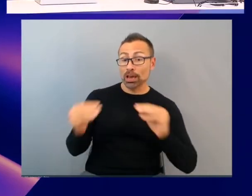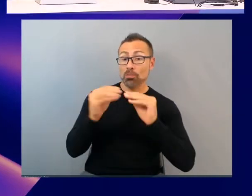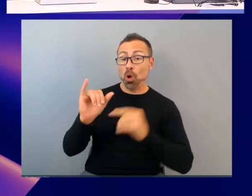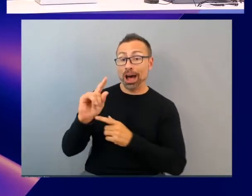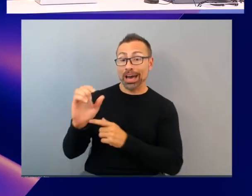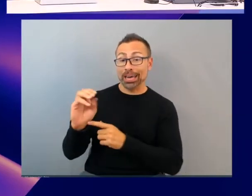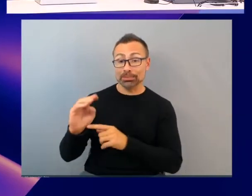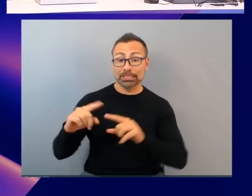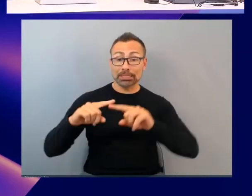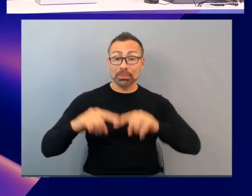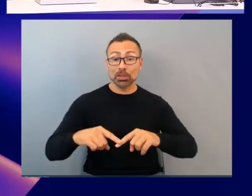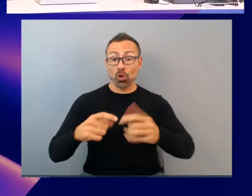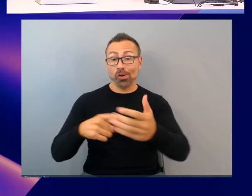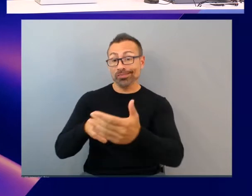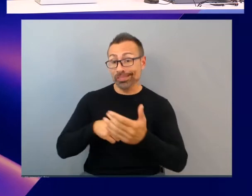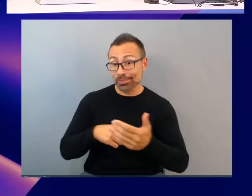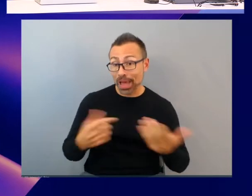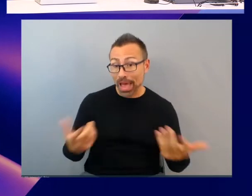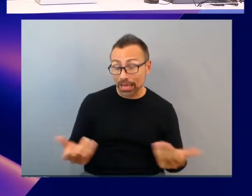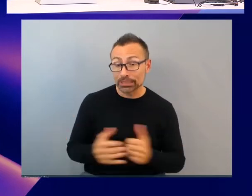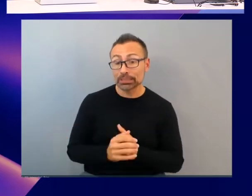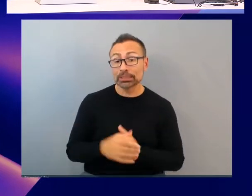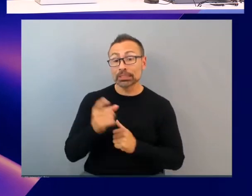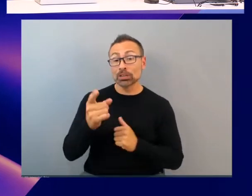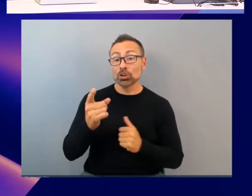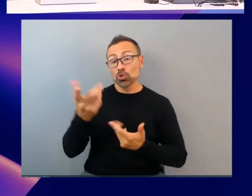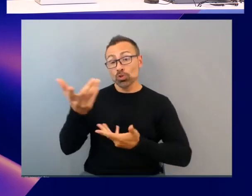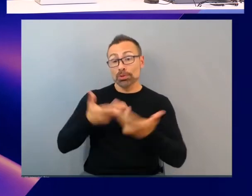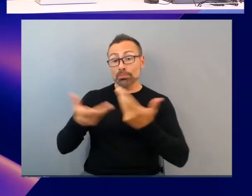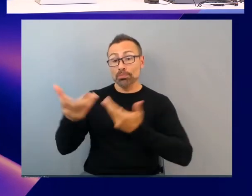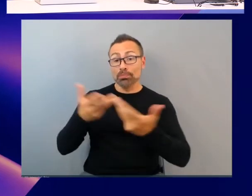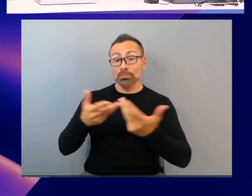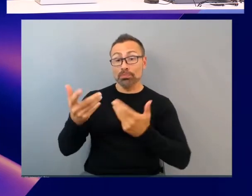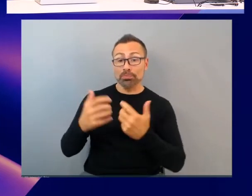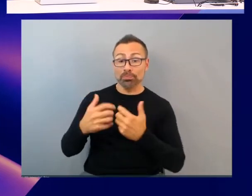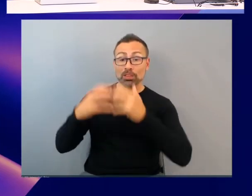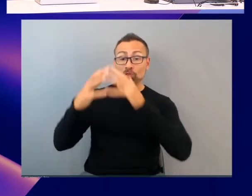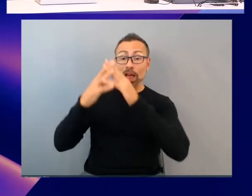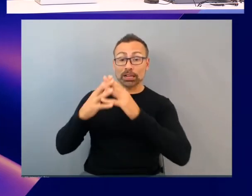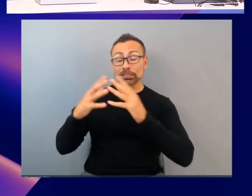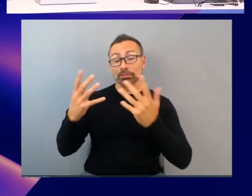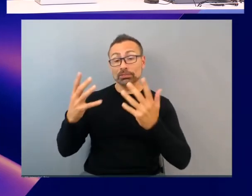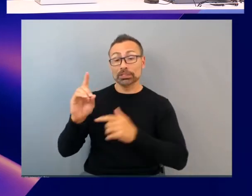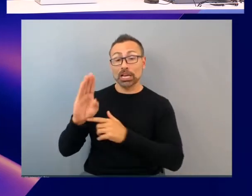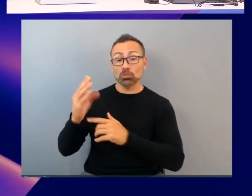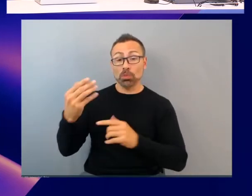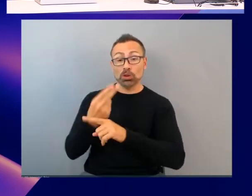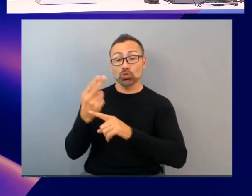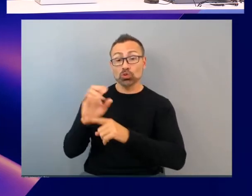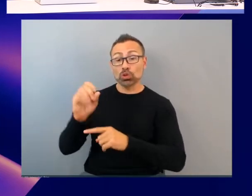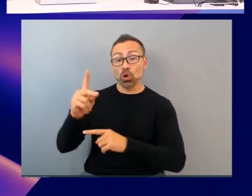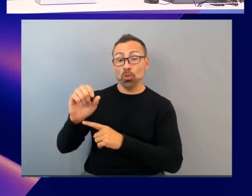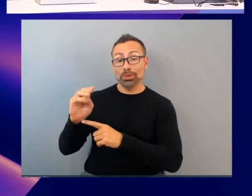The idea, and how you can build the interactive dashboard? By using Amazon OpenSearch service, you can build the interactive dashboard, and see what is happening,